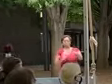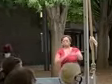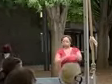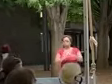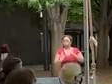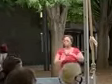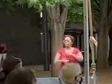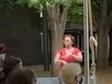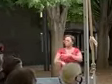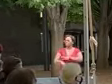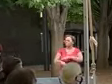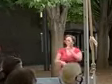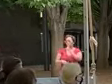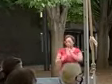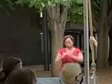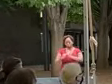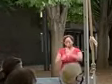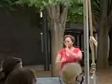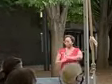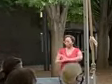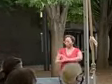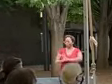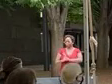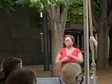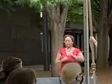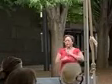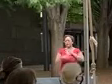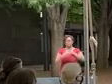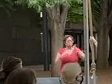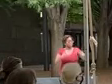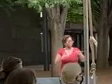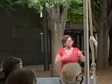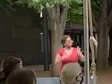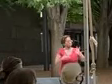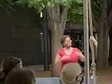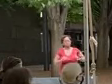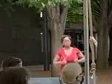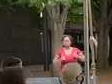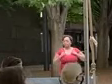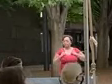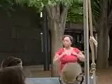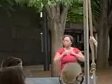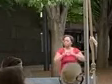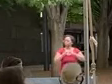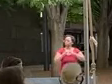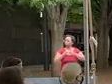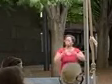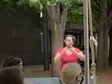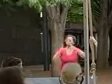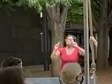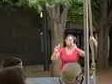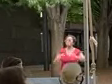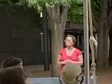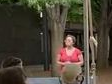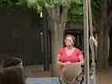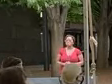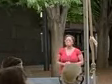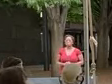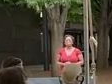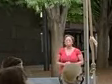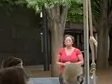that we will always stand up for our neighbor's rights to live fulfilling lives." That sound very FDR.